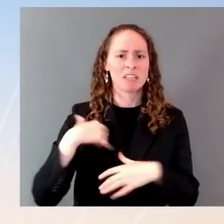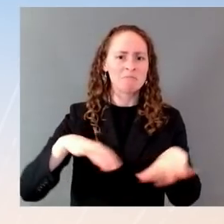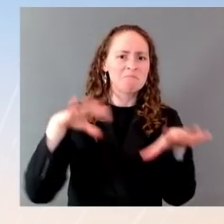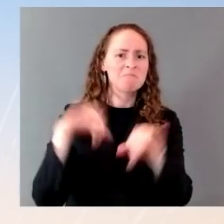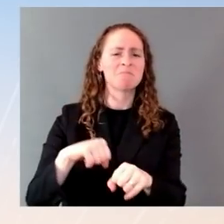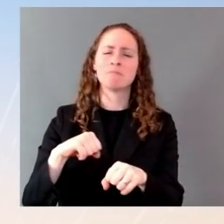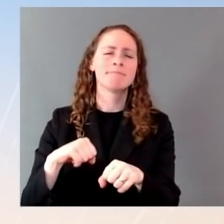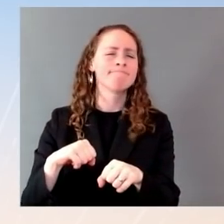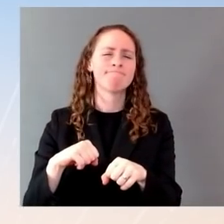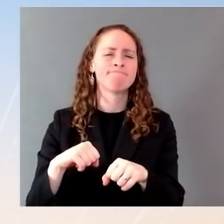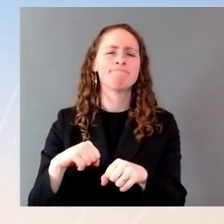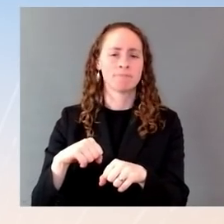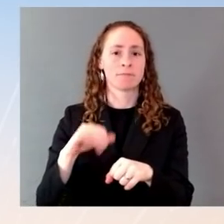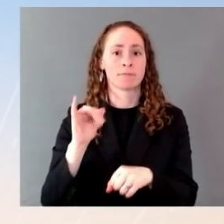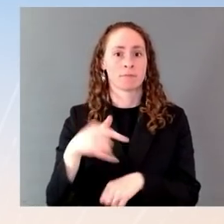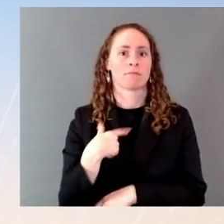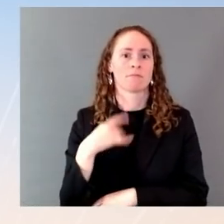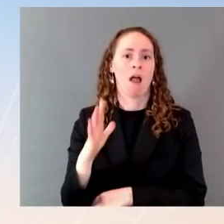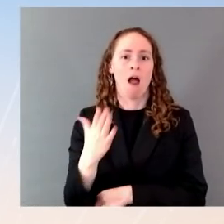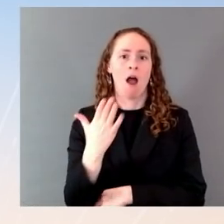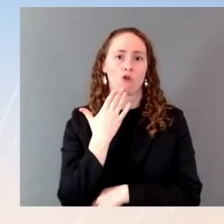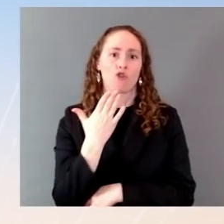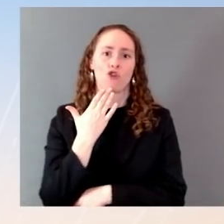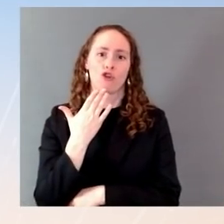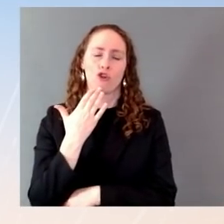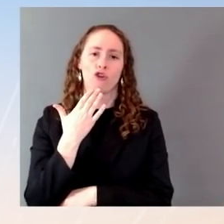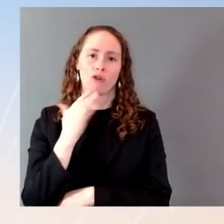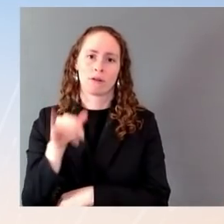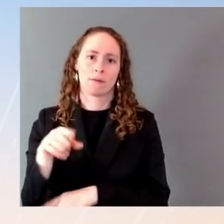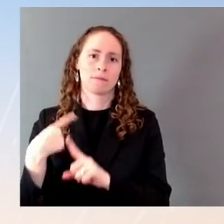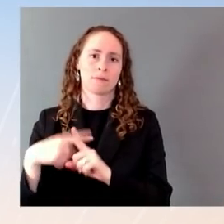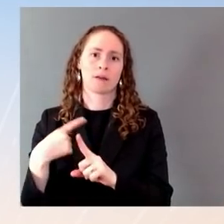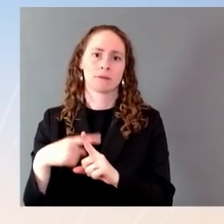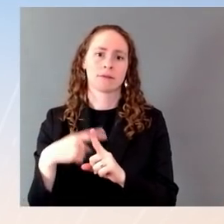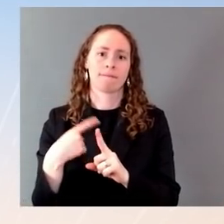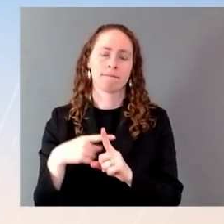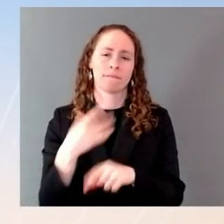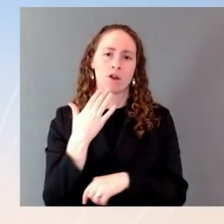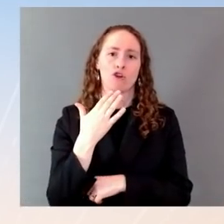when they speak on Thursday. The Press: Can I just ask you about Nord Stream 2? You said Putin should -- you know,